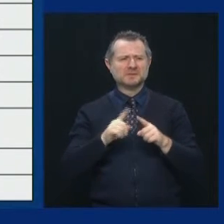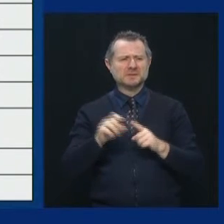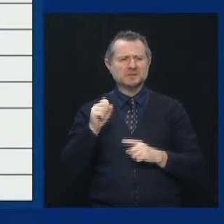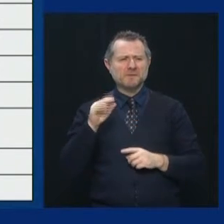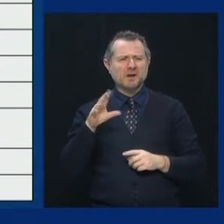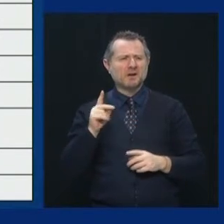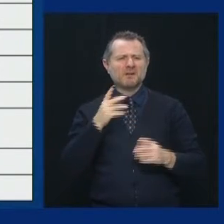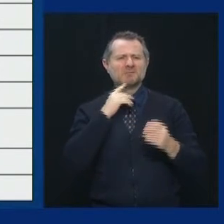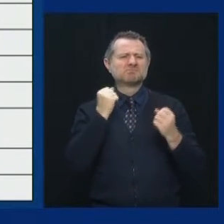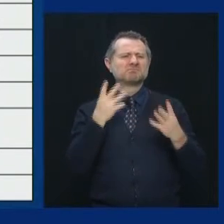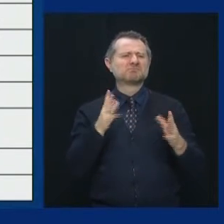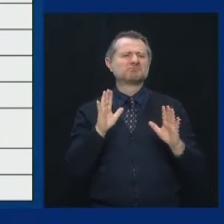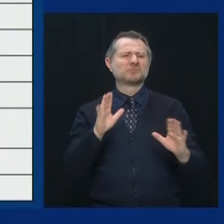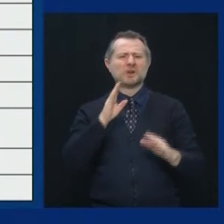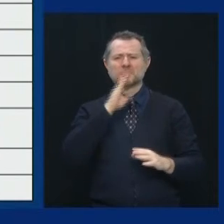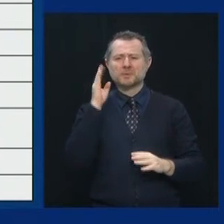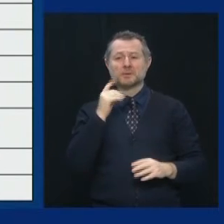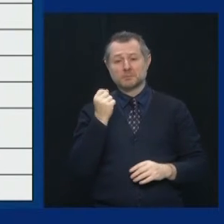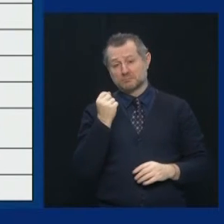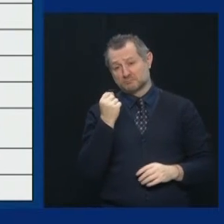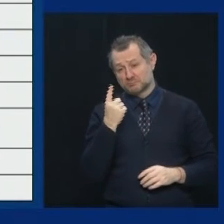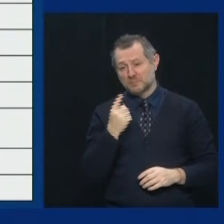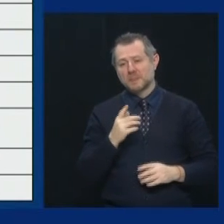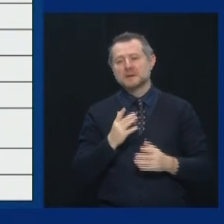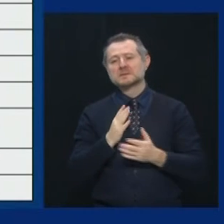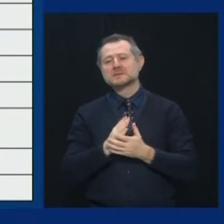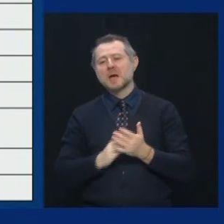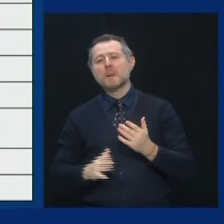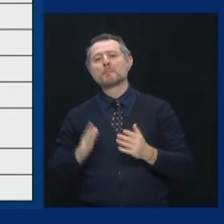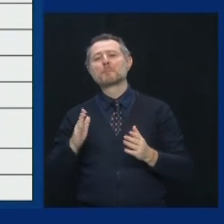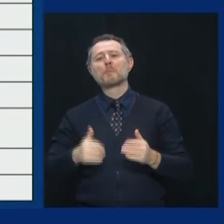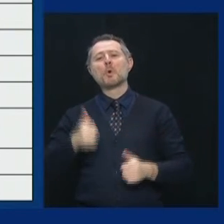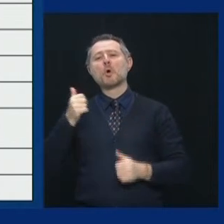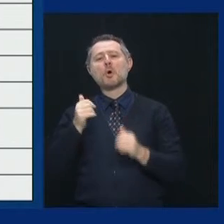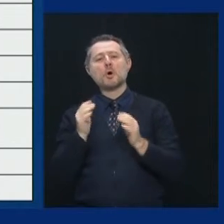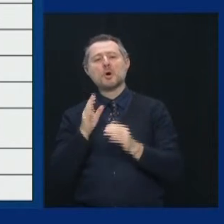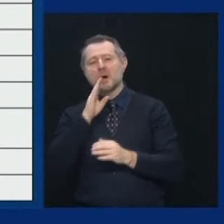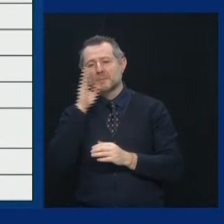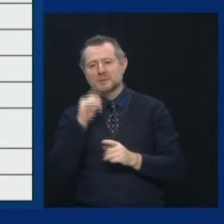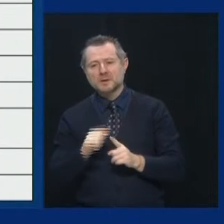RICHMOND UNIVERSITY 4VF■93%. ED A RAN DAK MEDICAL CENTER,